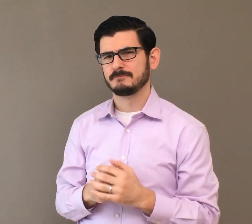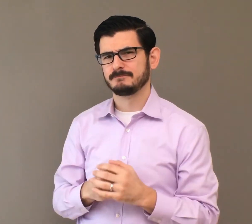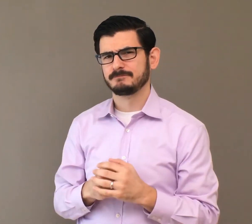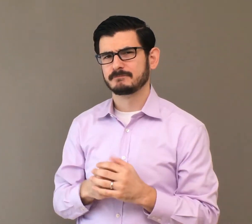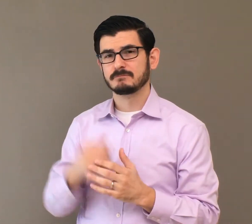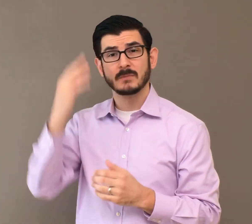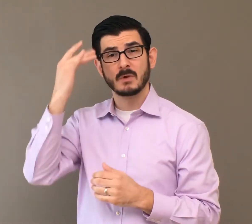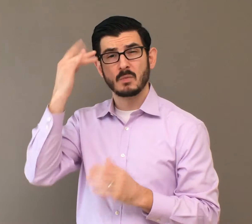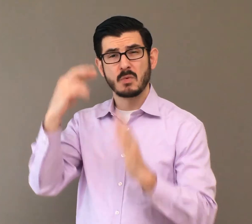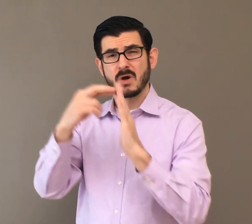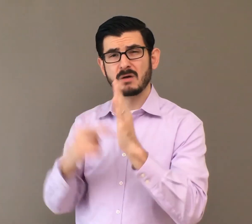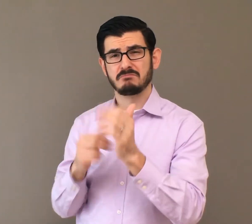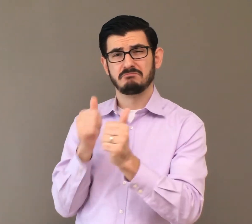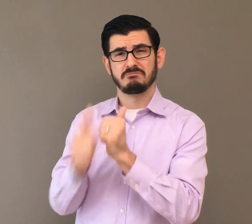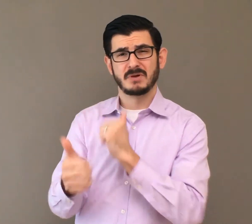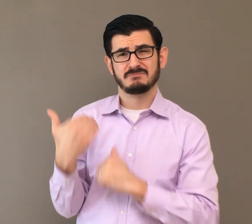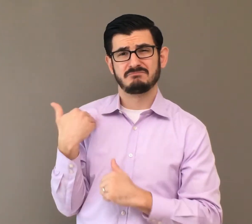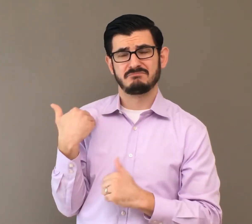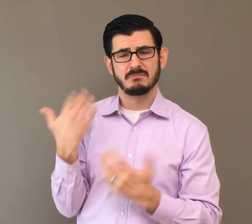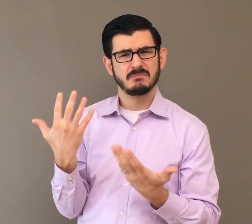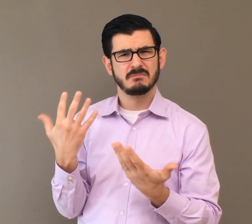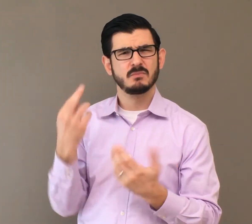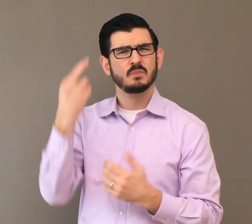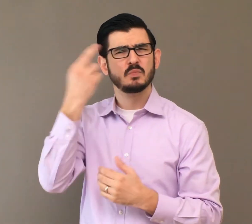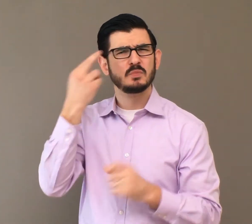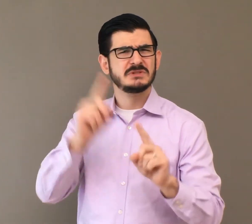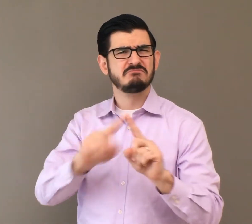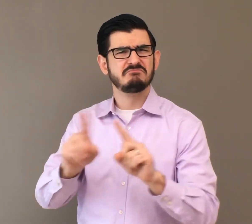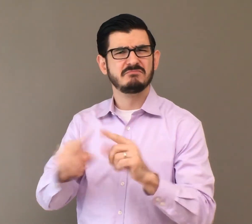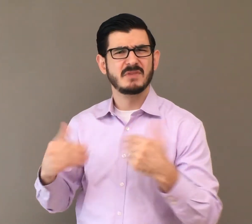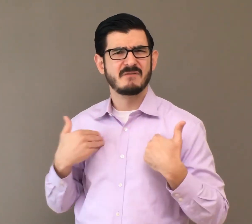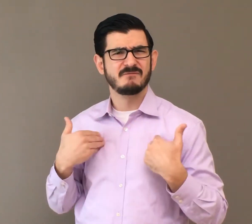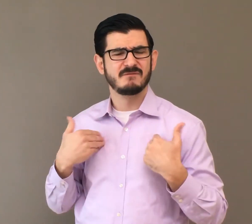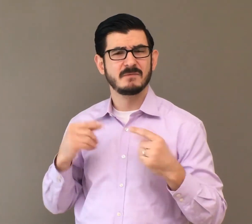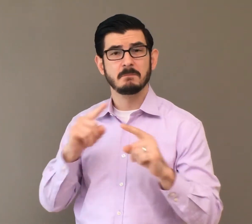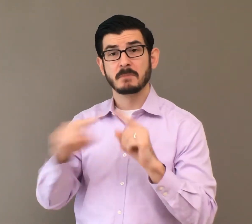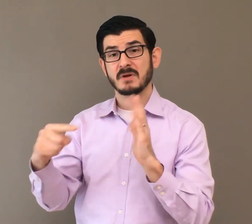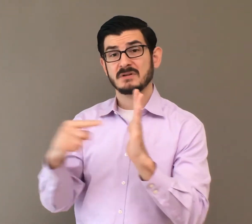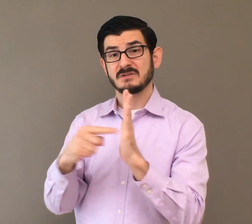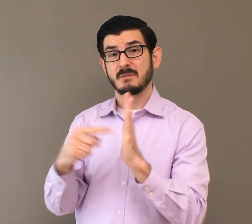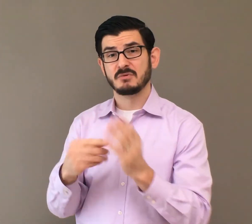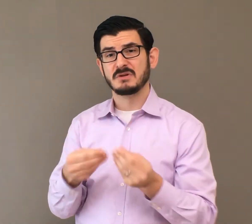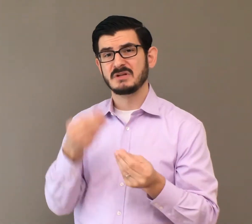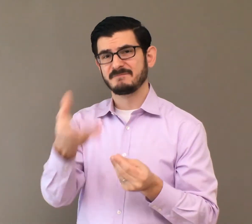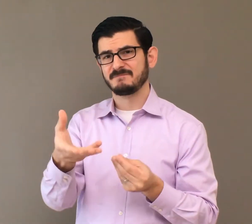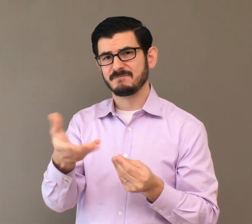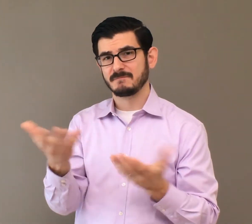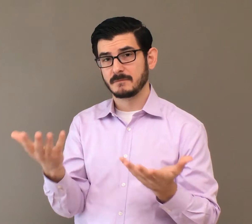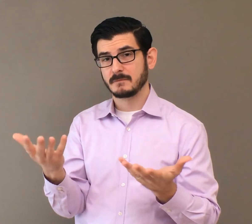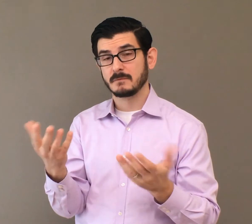There are various reasons this rule was passed in 2015, but an example might best explain